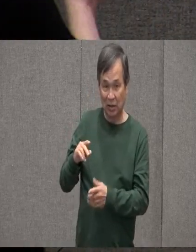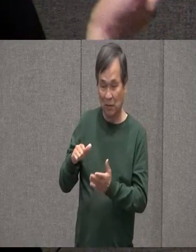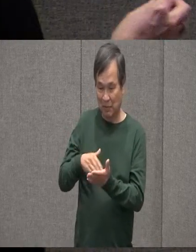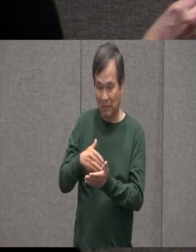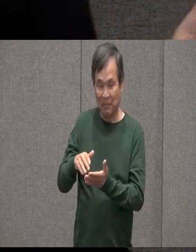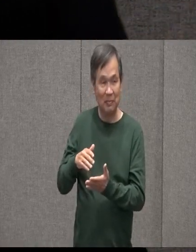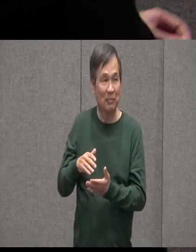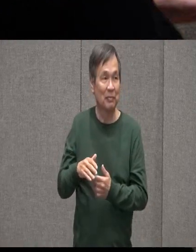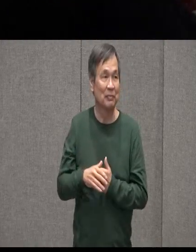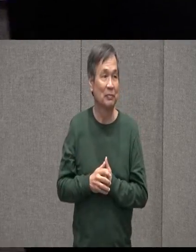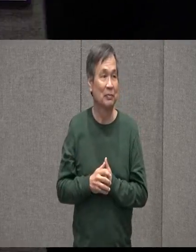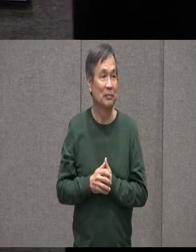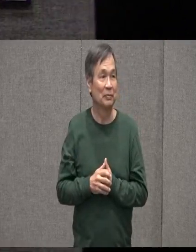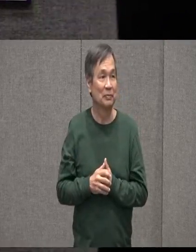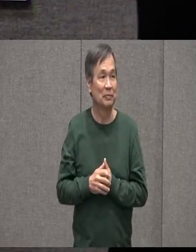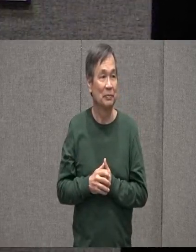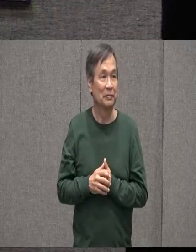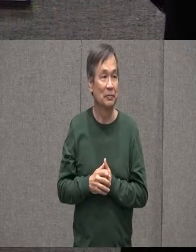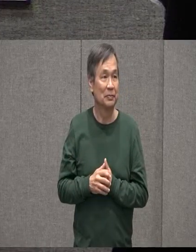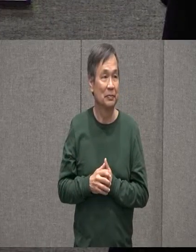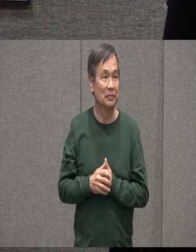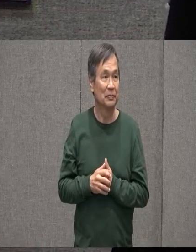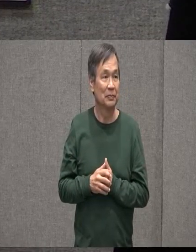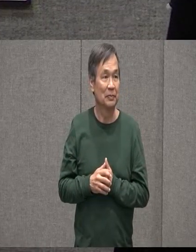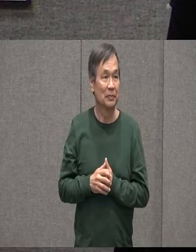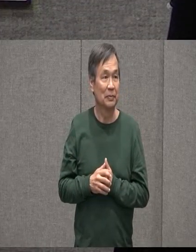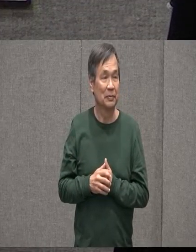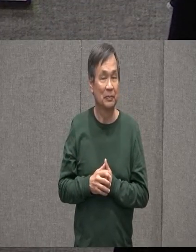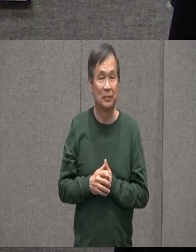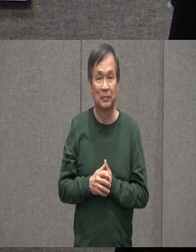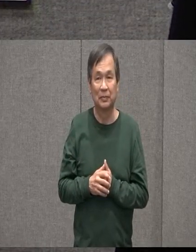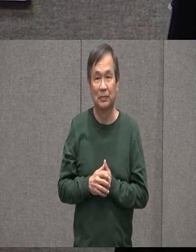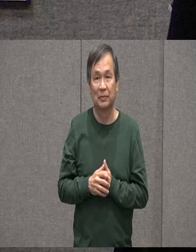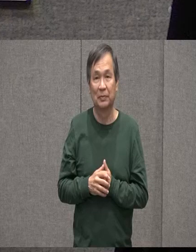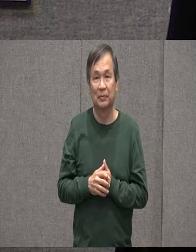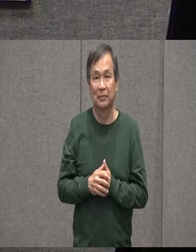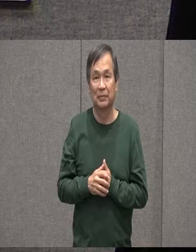my black stamp pad, and I press it on the paper.